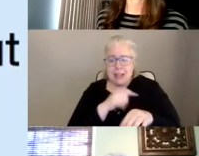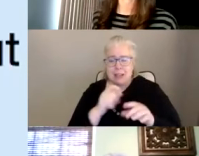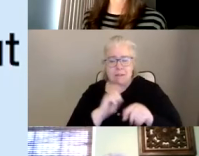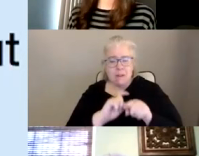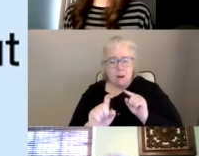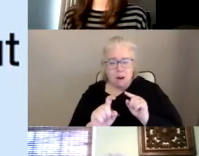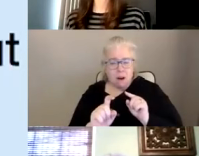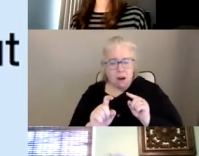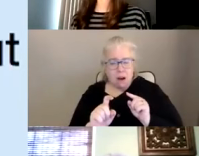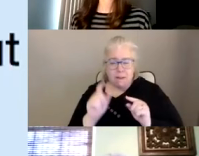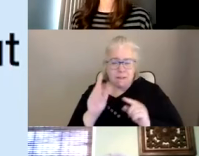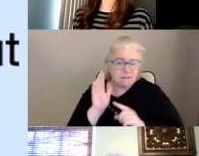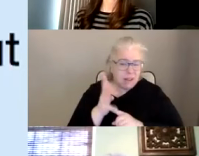is that five or 10 minutes or?